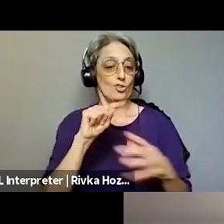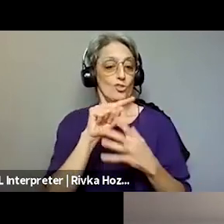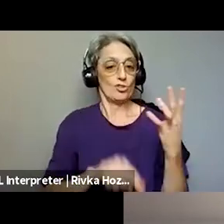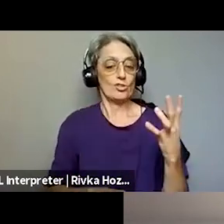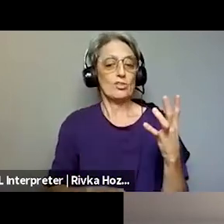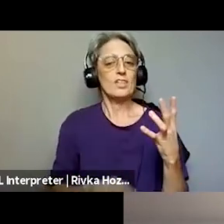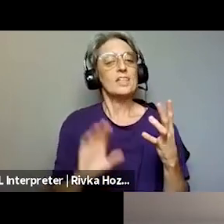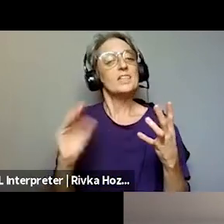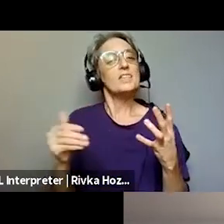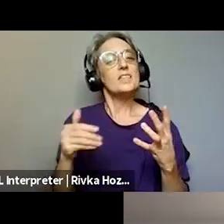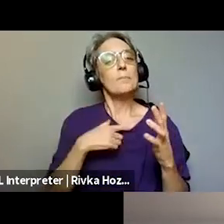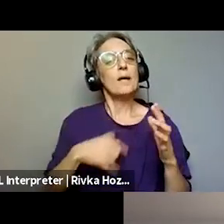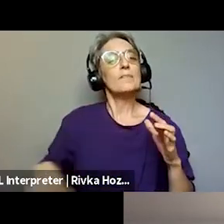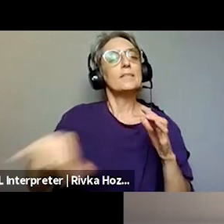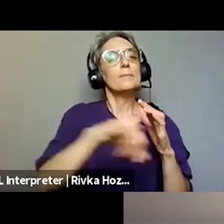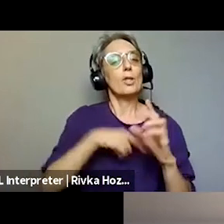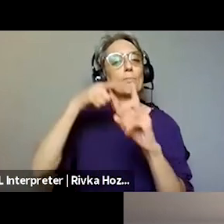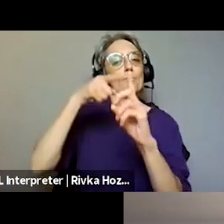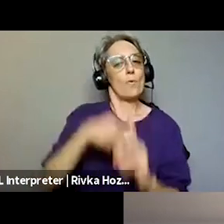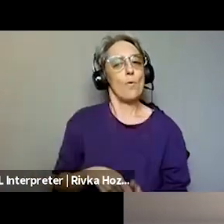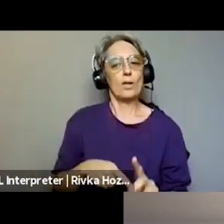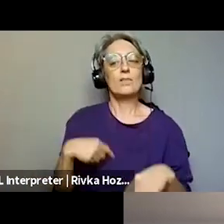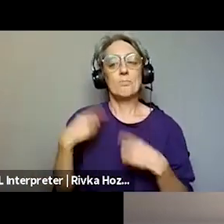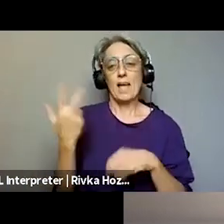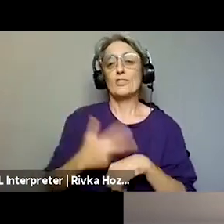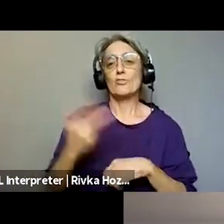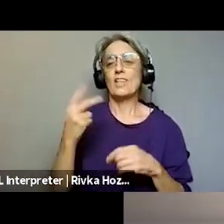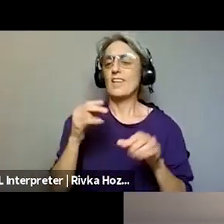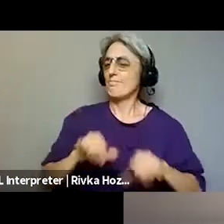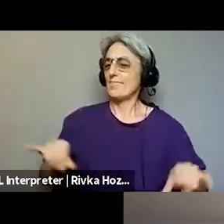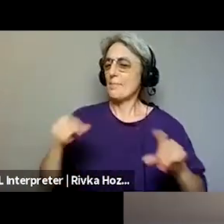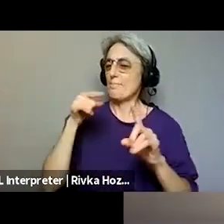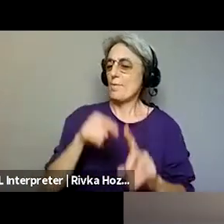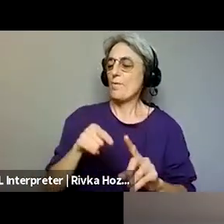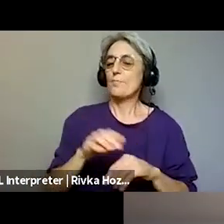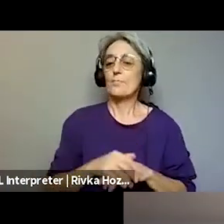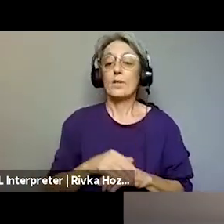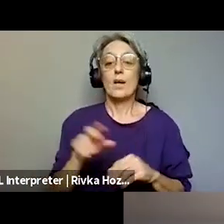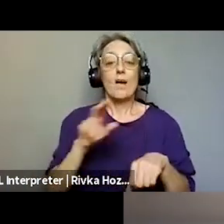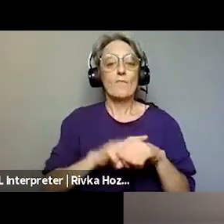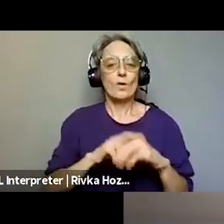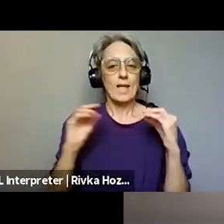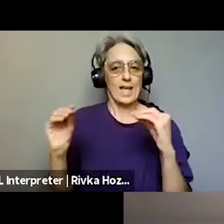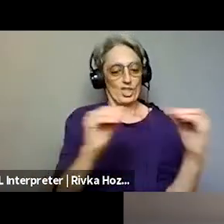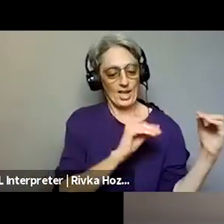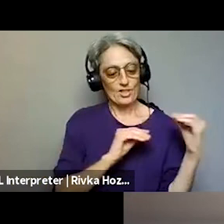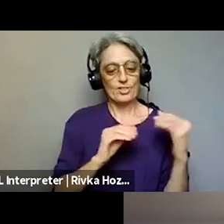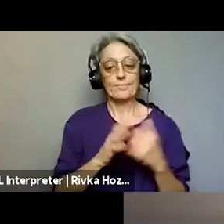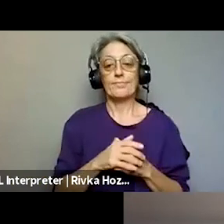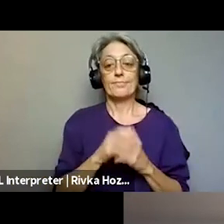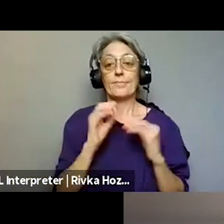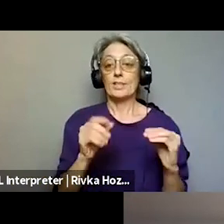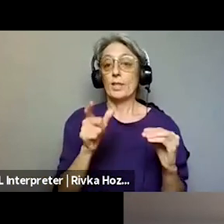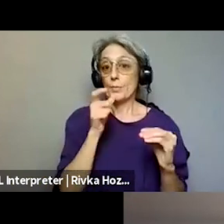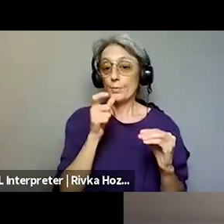have come up across all three days too and one of course is education. Education of adolescents and